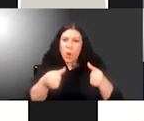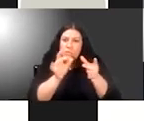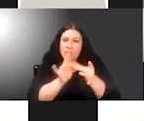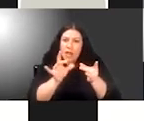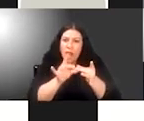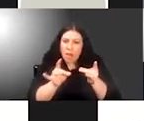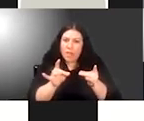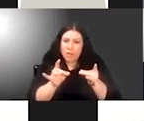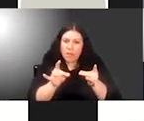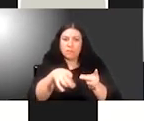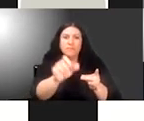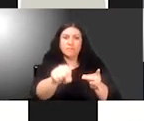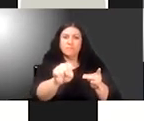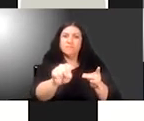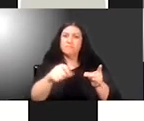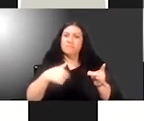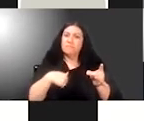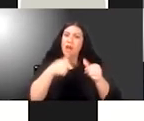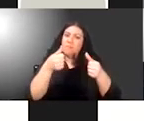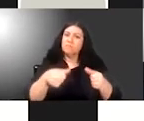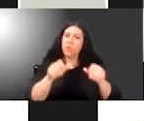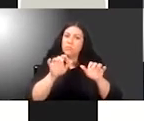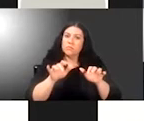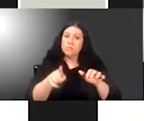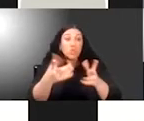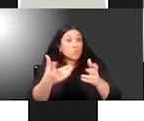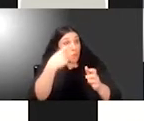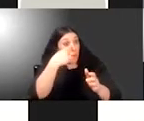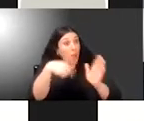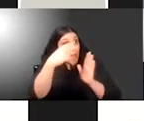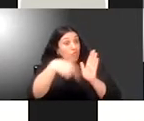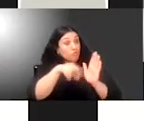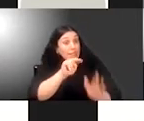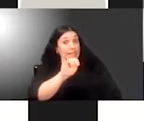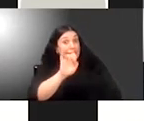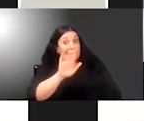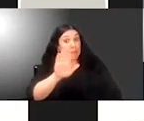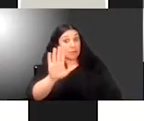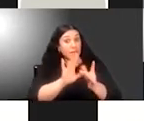I'm looking.